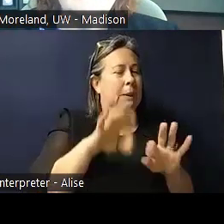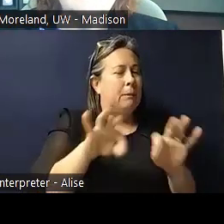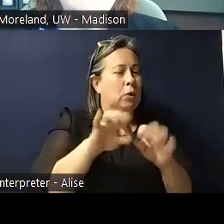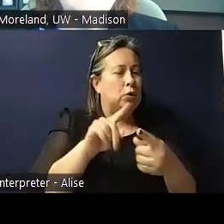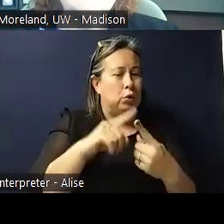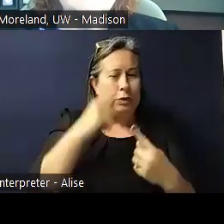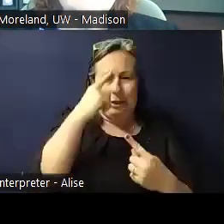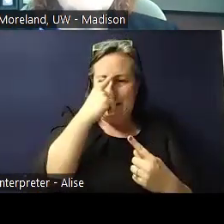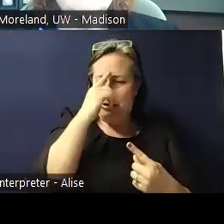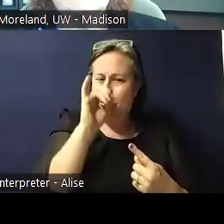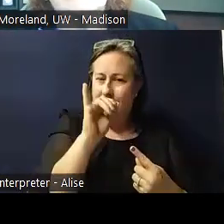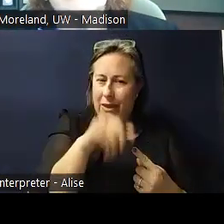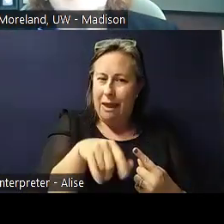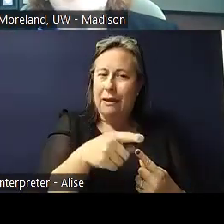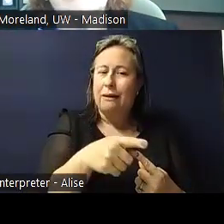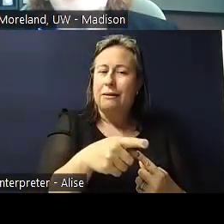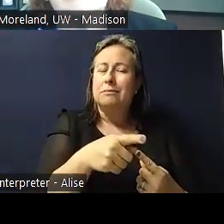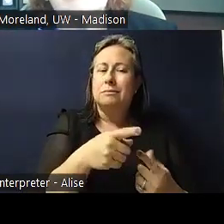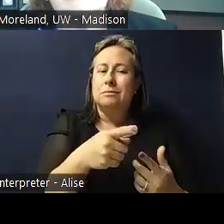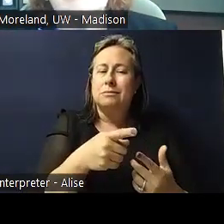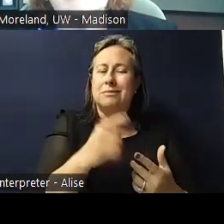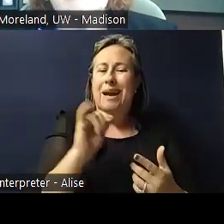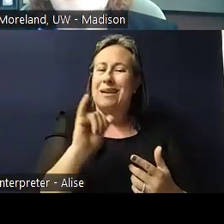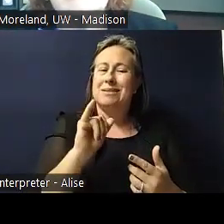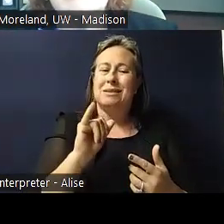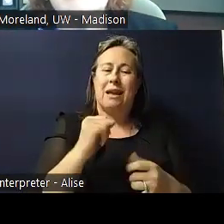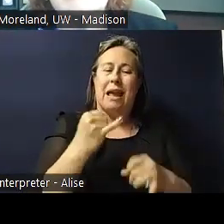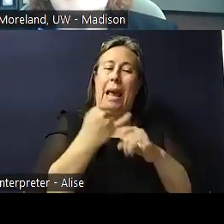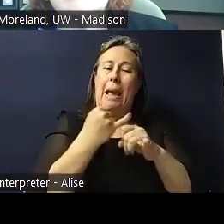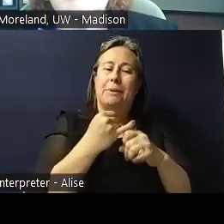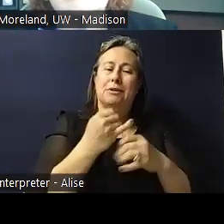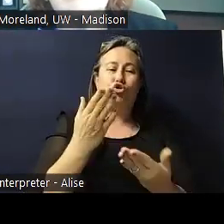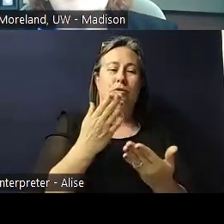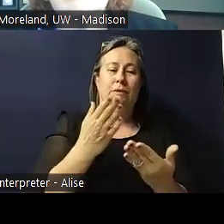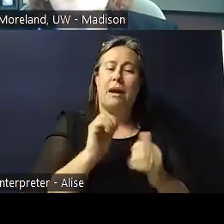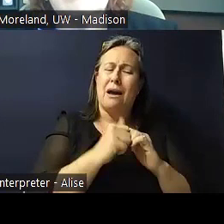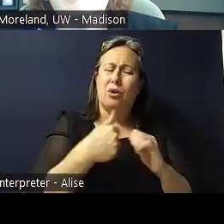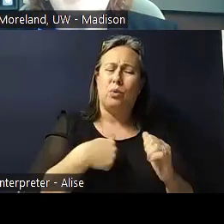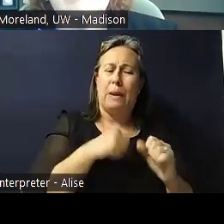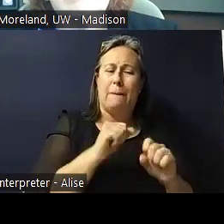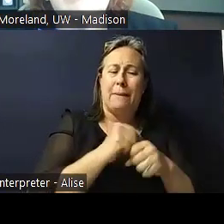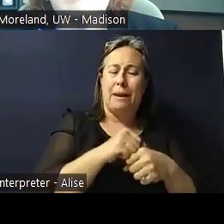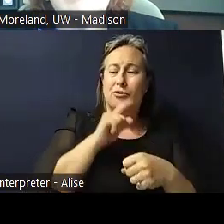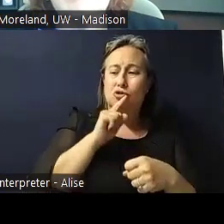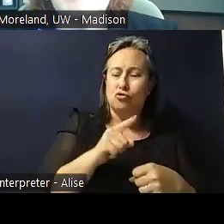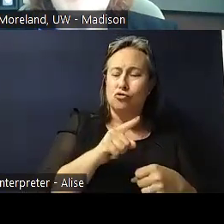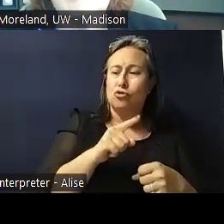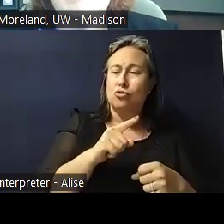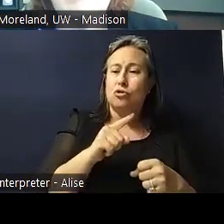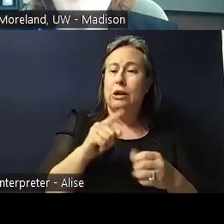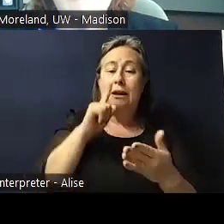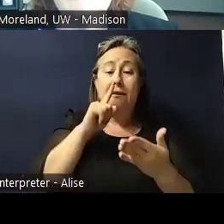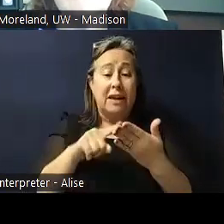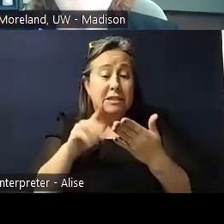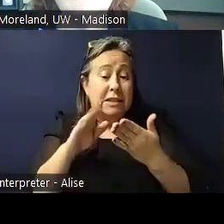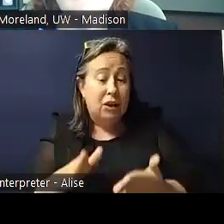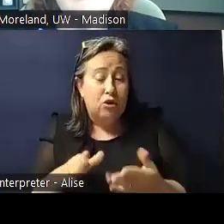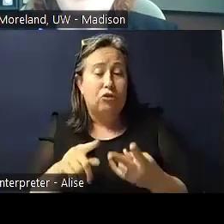that as a, almost a campus service. How do we make sure that our investigators and grant managers are aware of those things as they're coming,